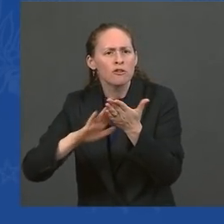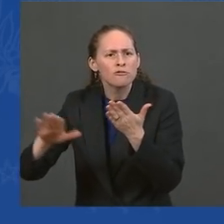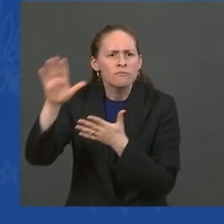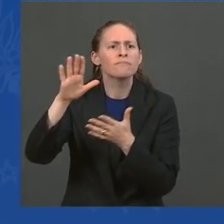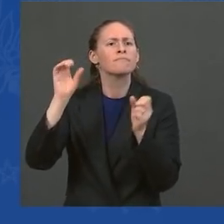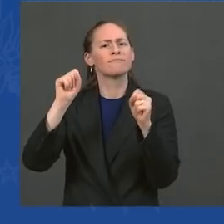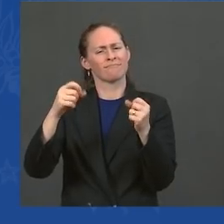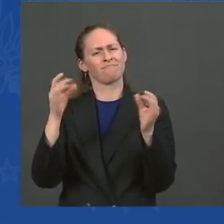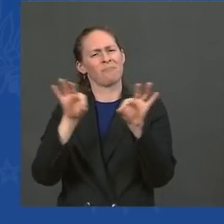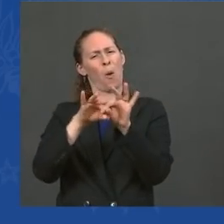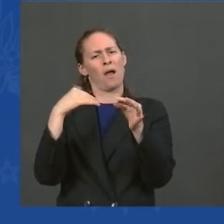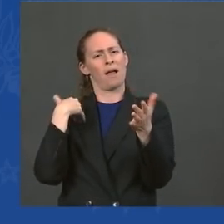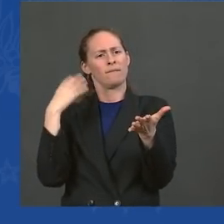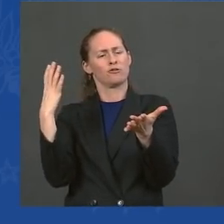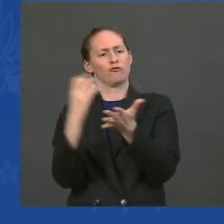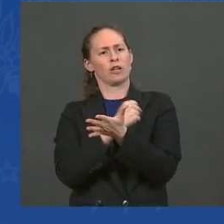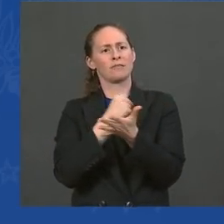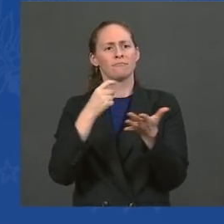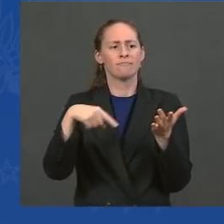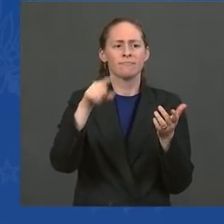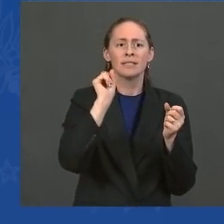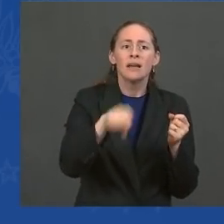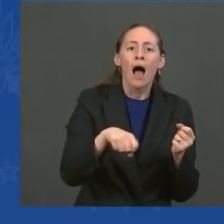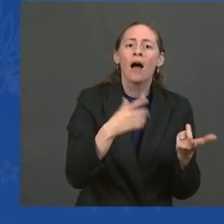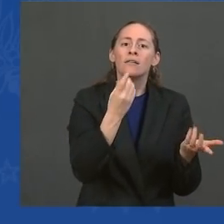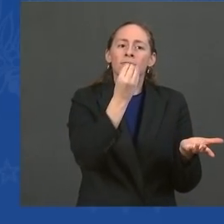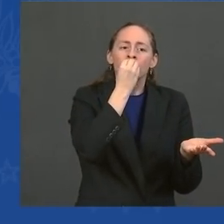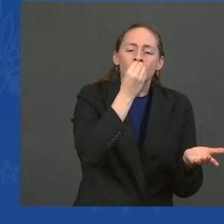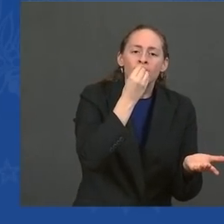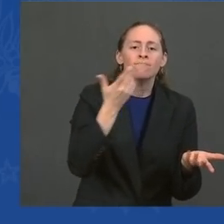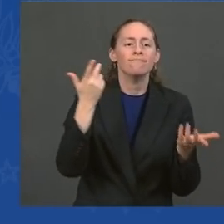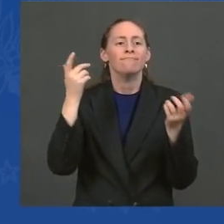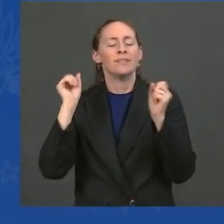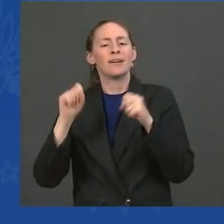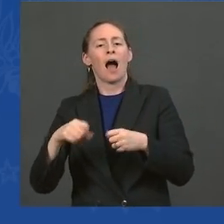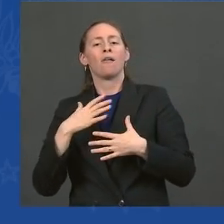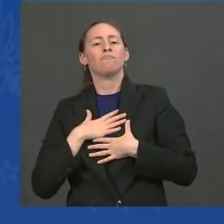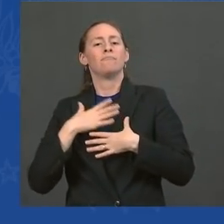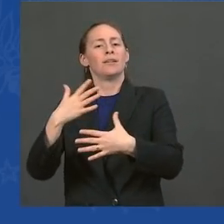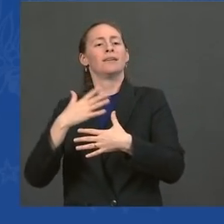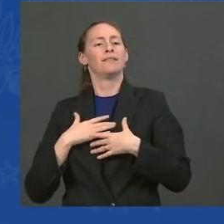they can eat while they're going to school. And we'll invest in our historically Black college and universities,